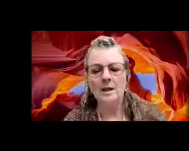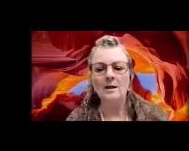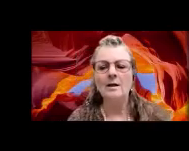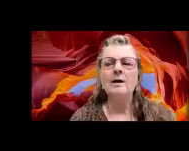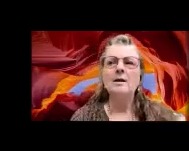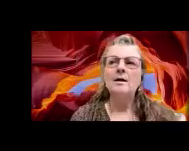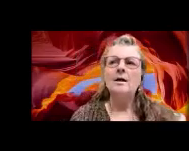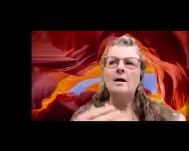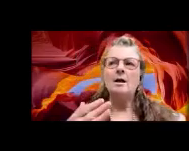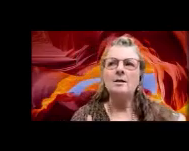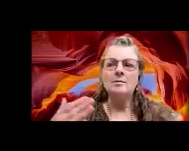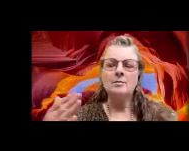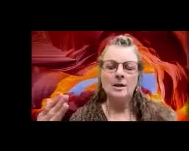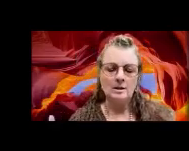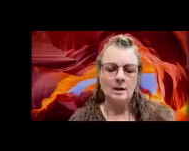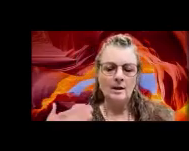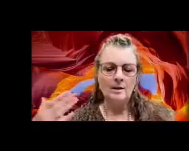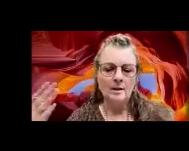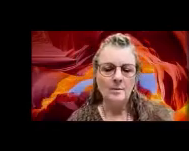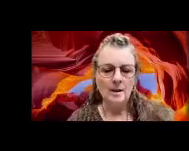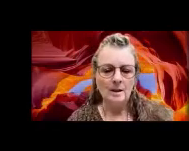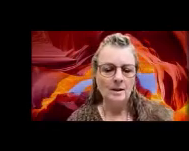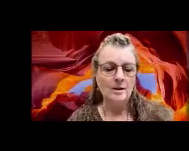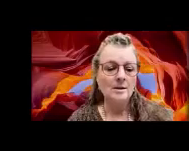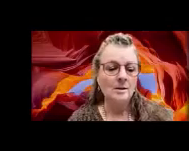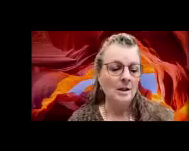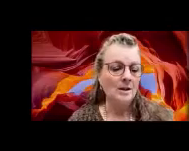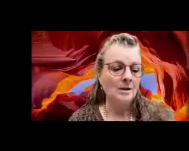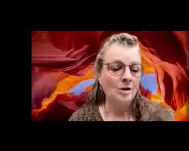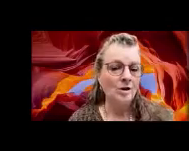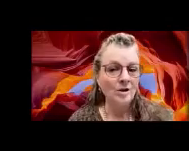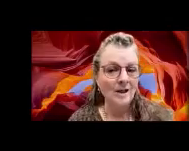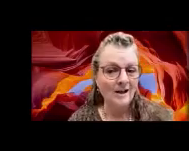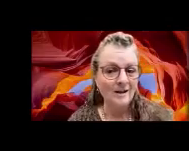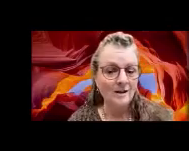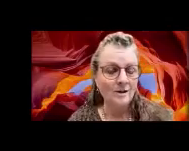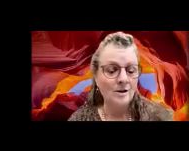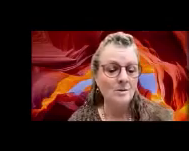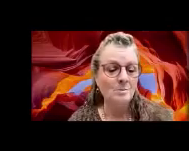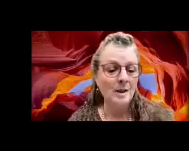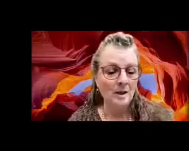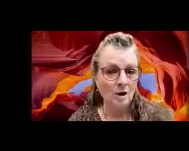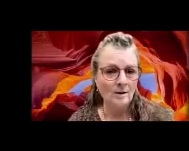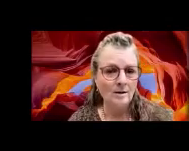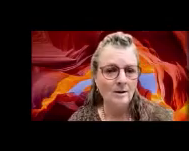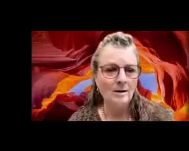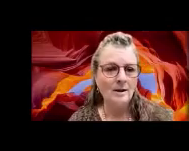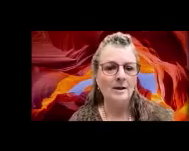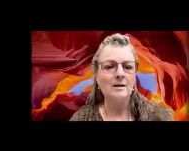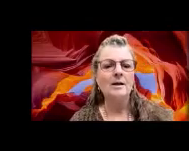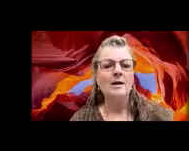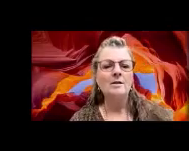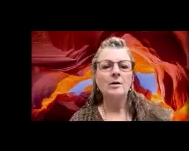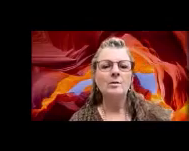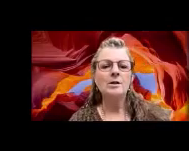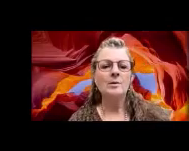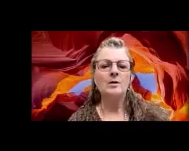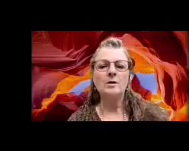mean autism is not in the mix, and it doesn't mean that they're good at it. They're just better at it. So here are some of those